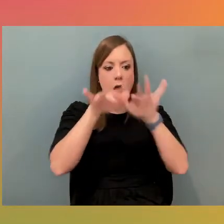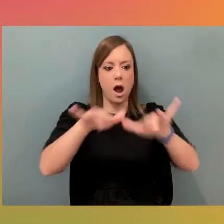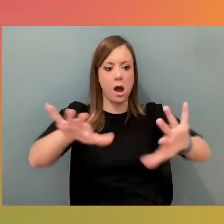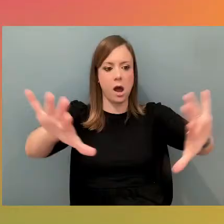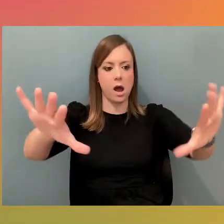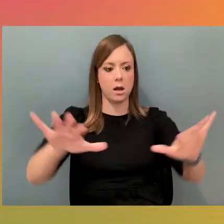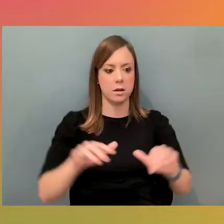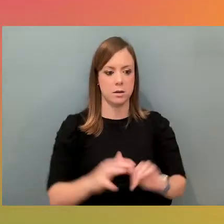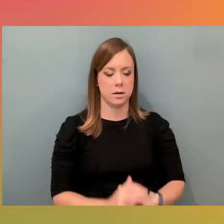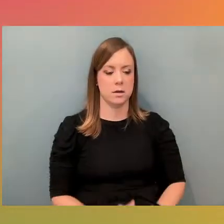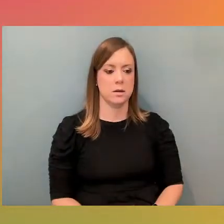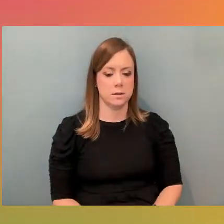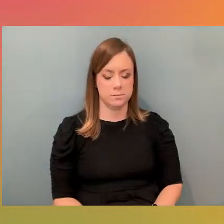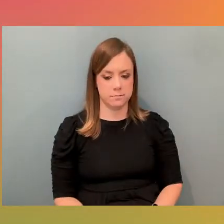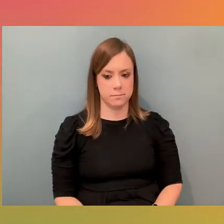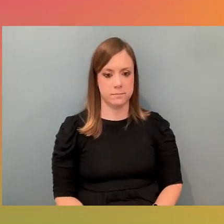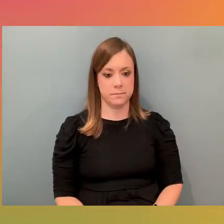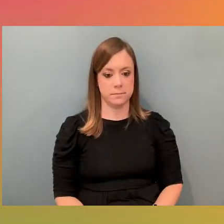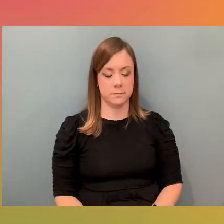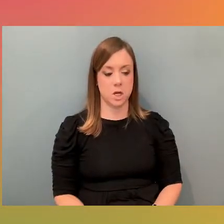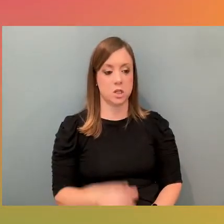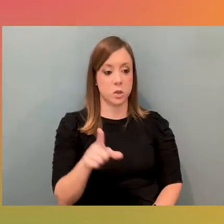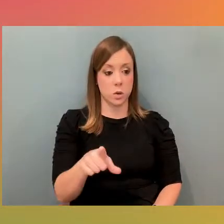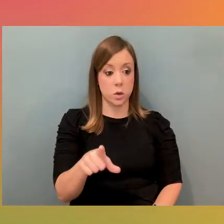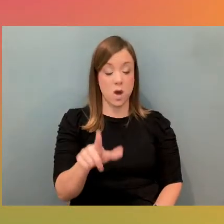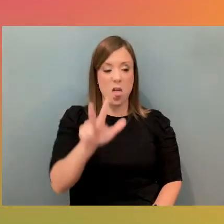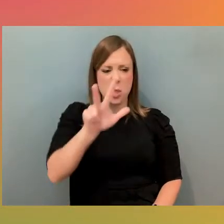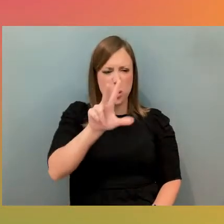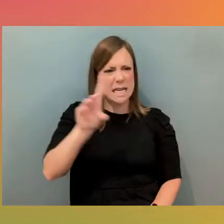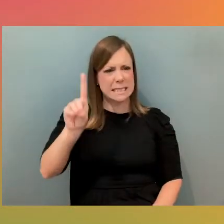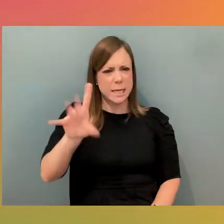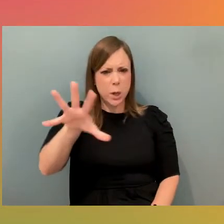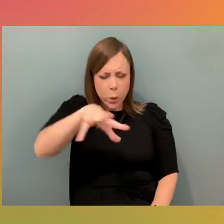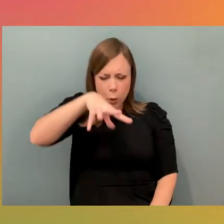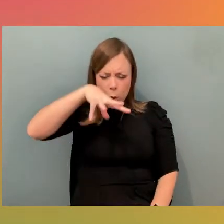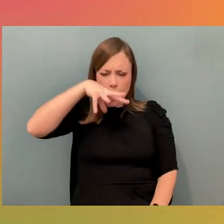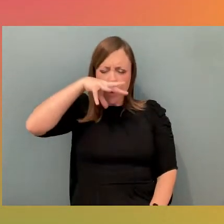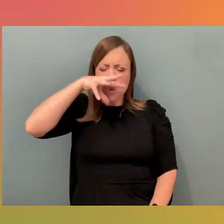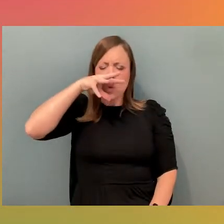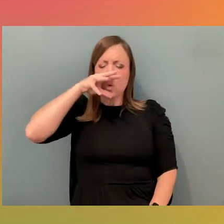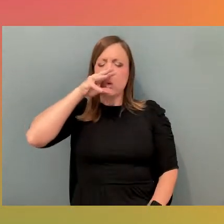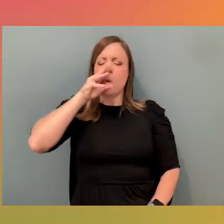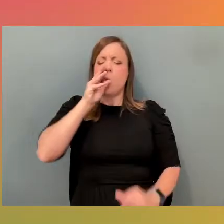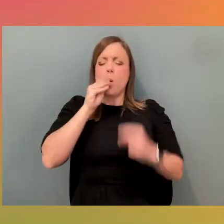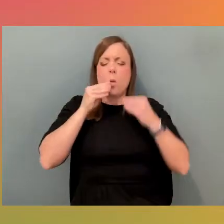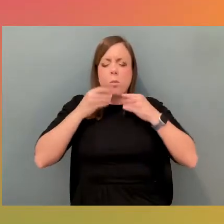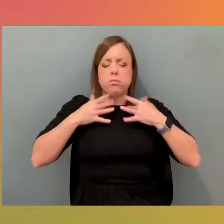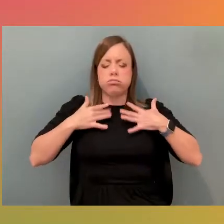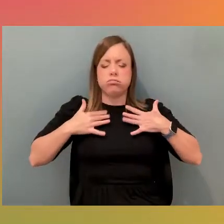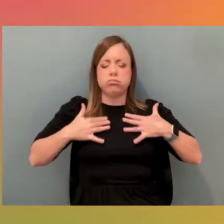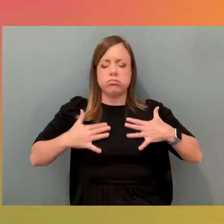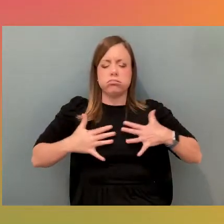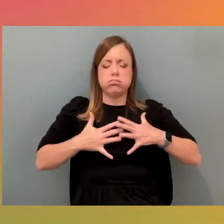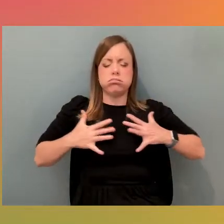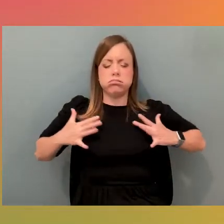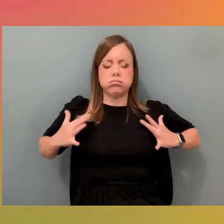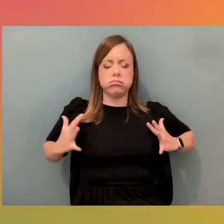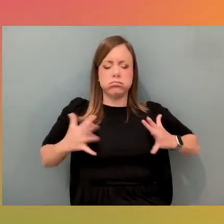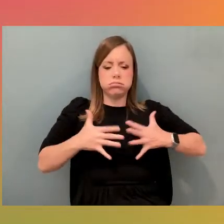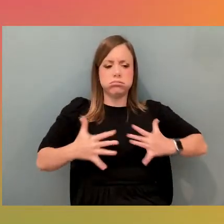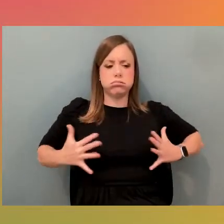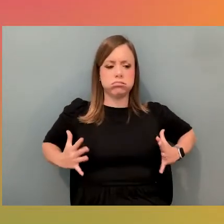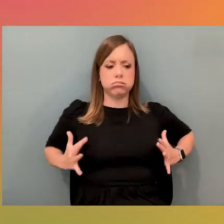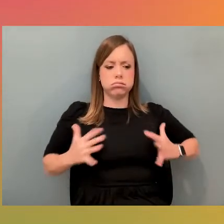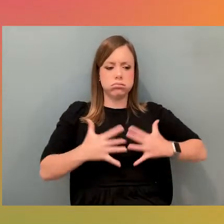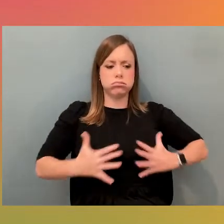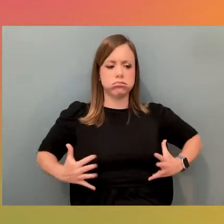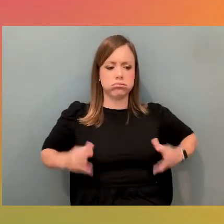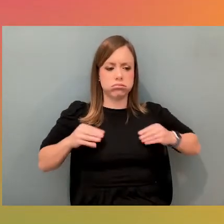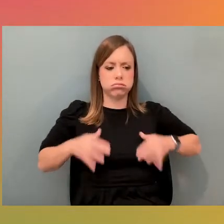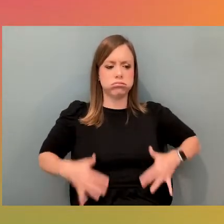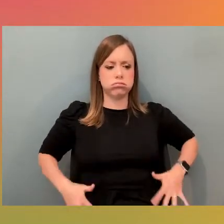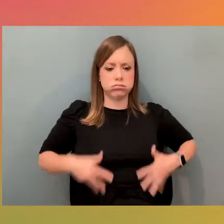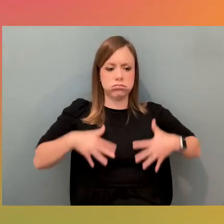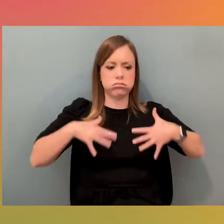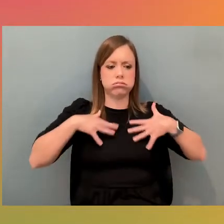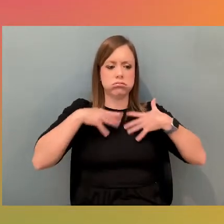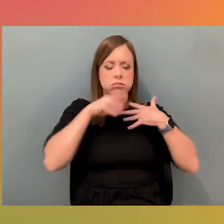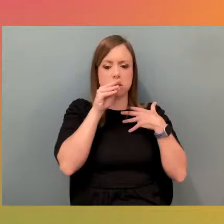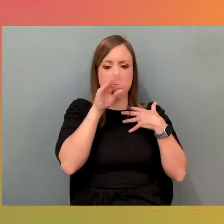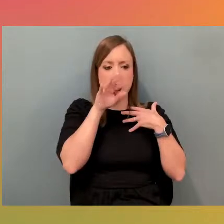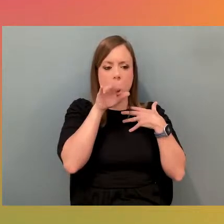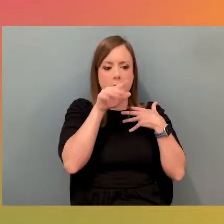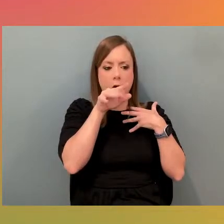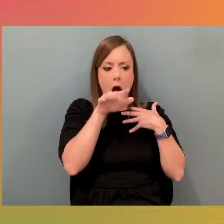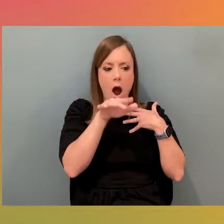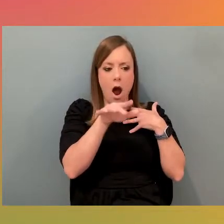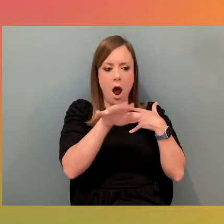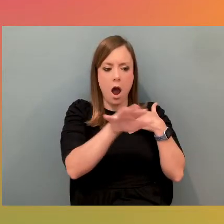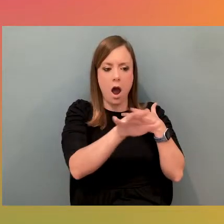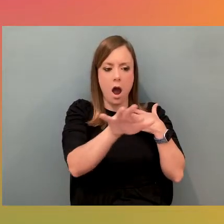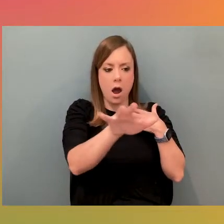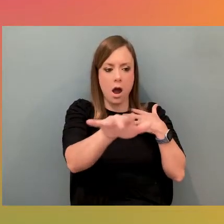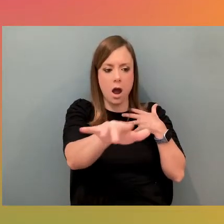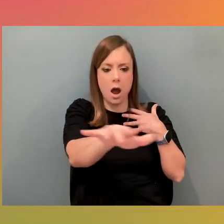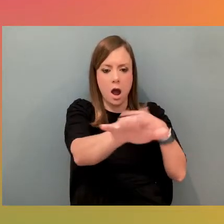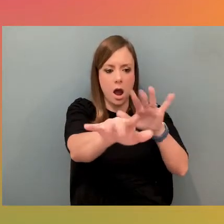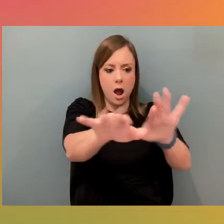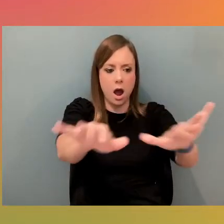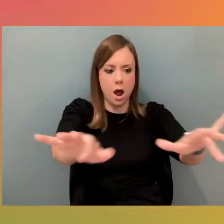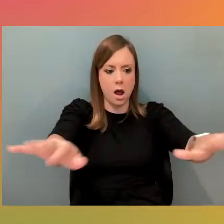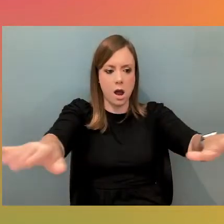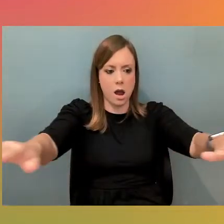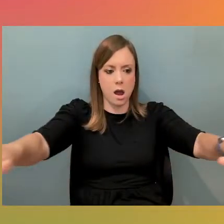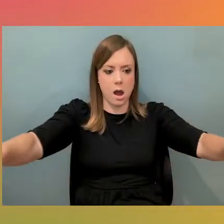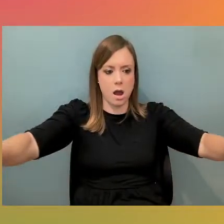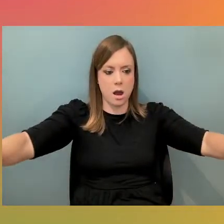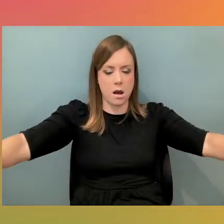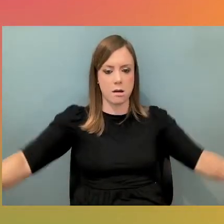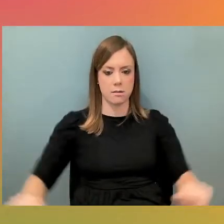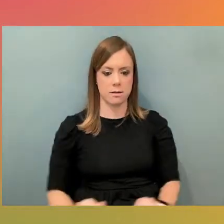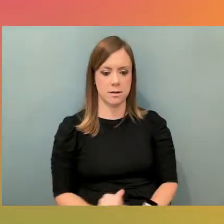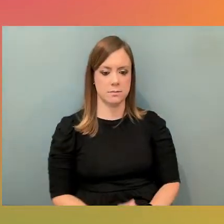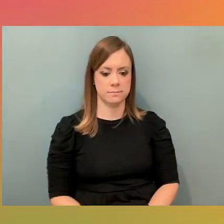AND FRONT BODY TO BACK BODY.